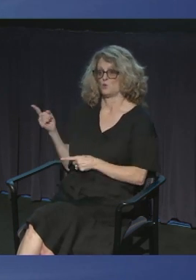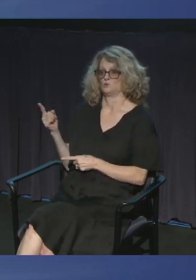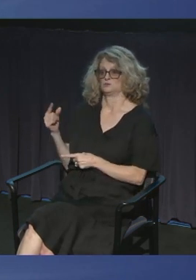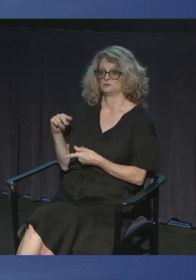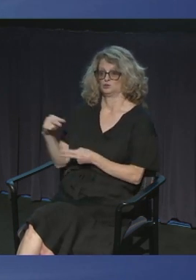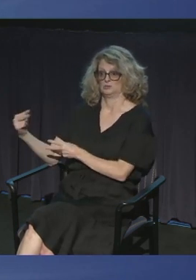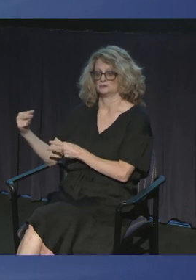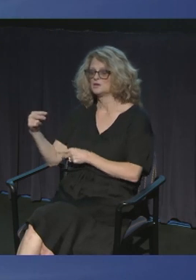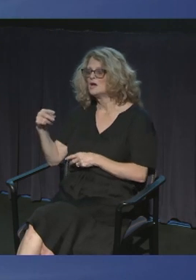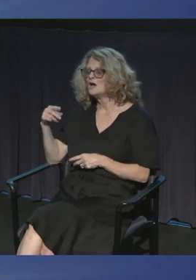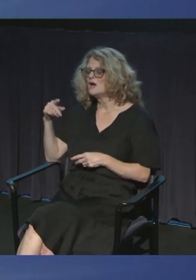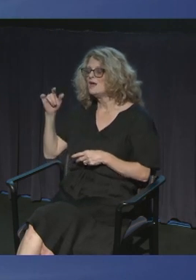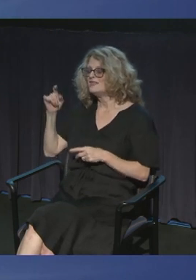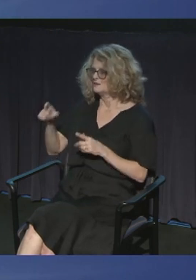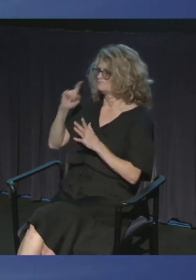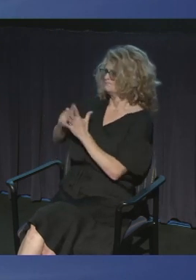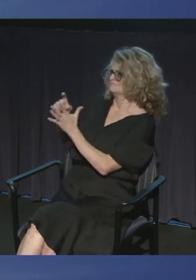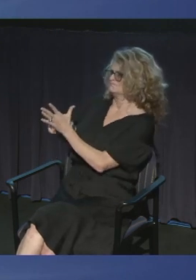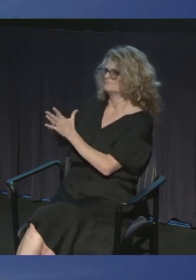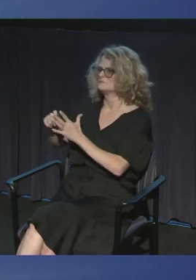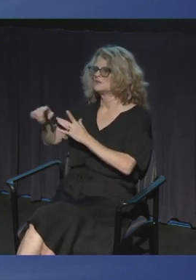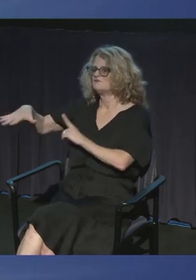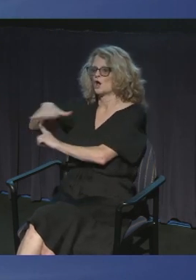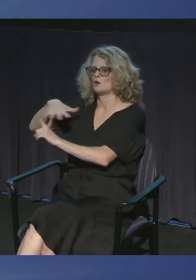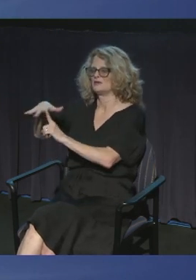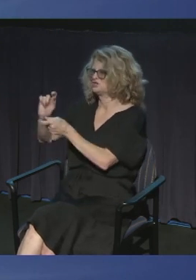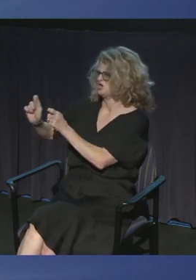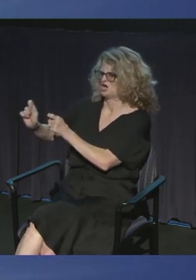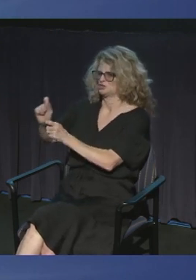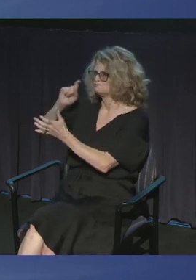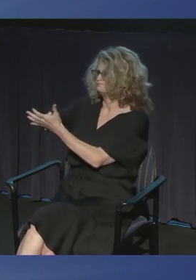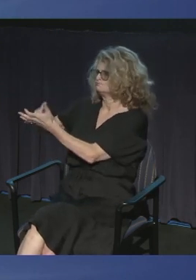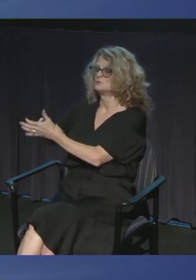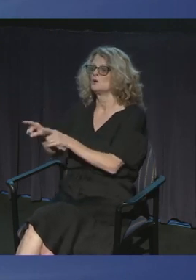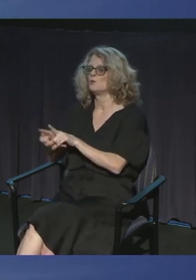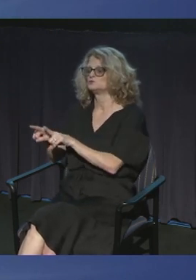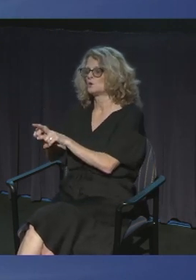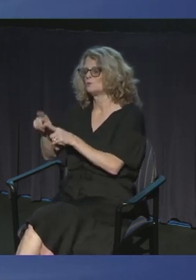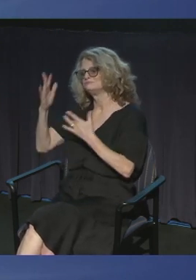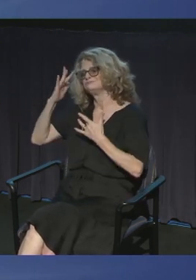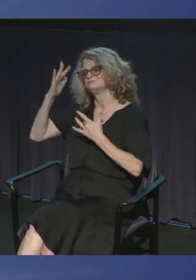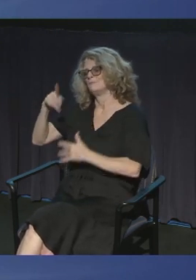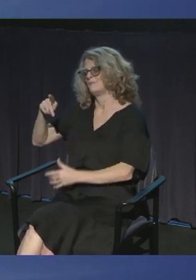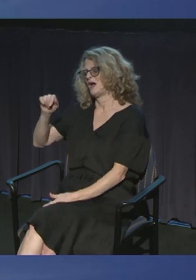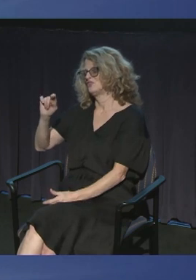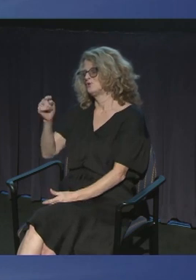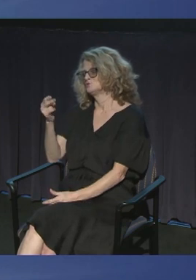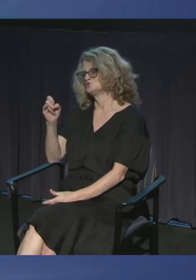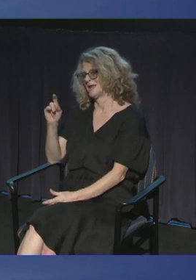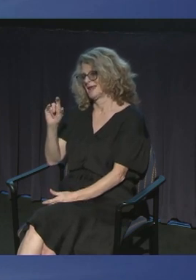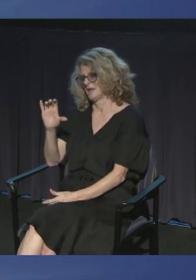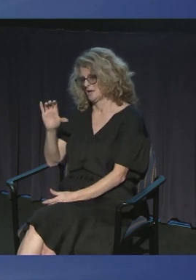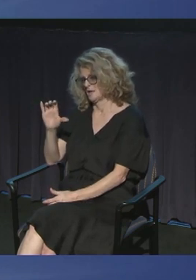DETECT CHANGES IN THE ENVIRONMENT, AS WELL AS PATHOGENIC CHANGES. IN HUMANS, THERE ARE 22 SUCH